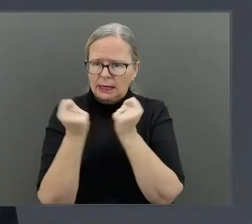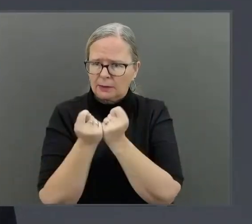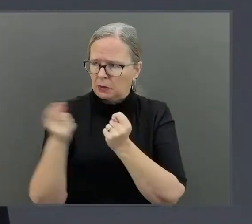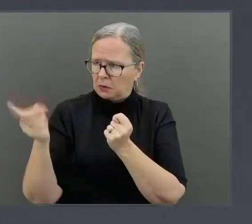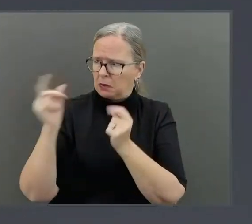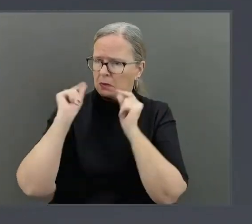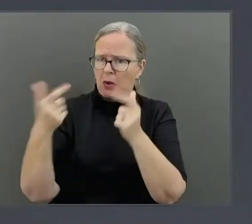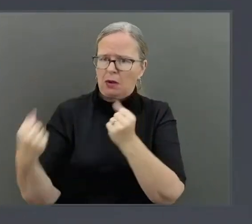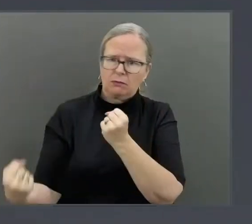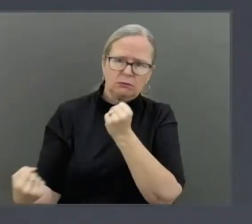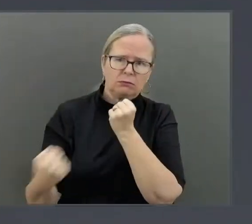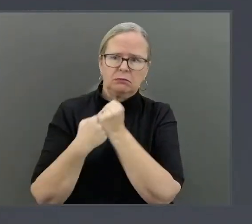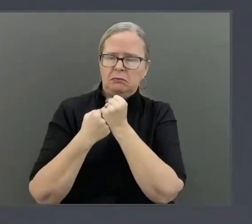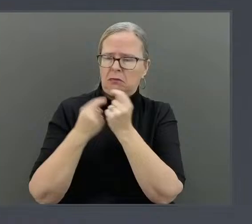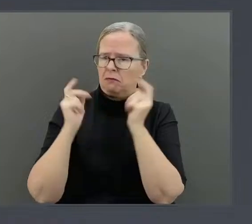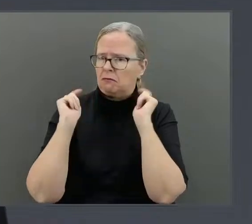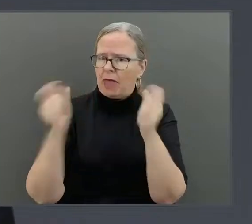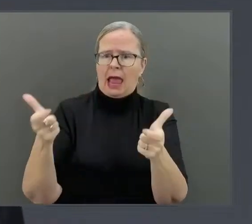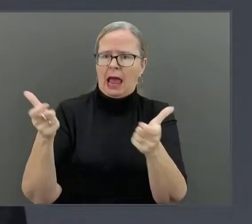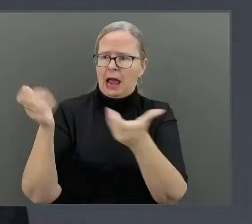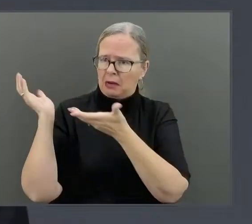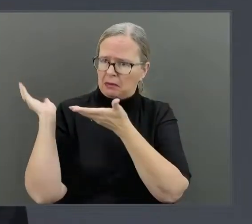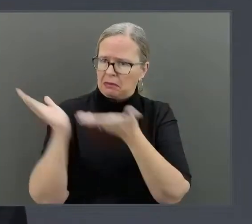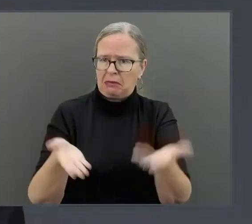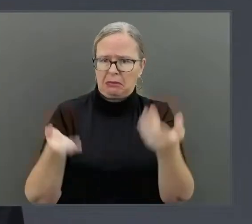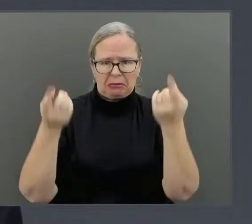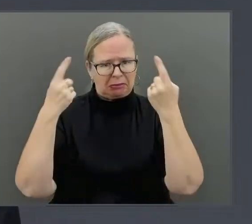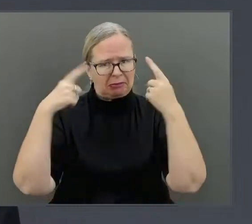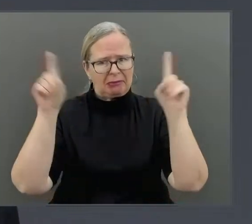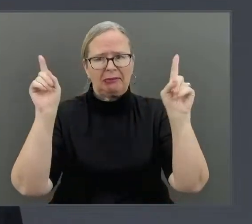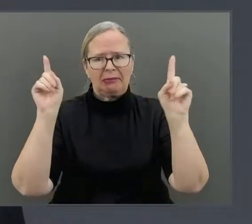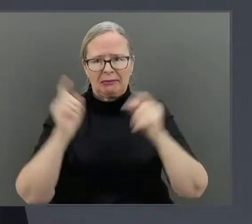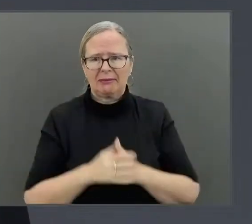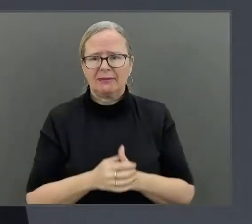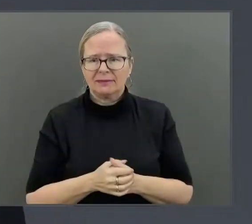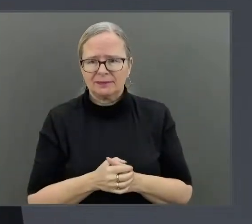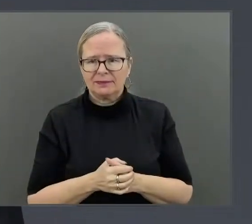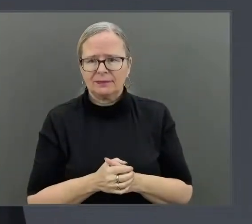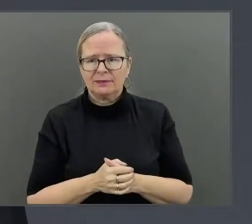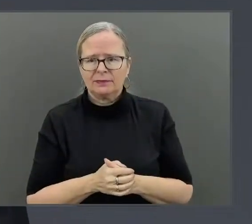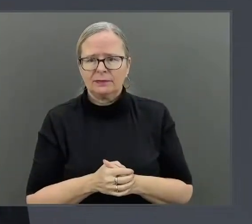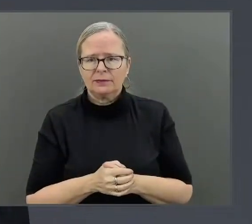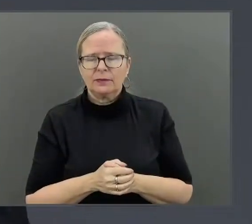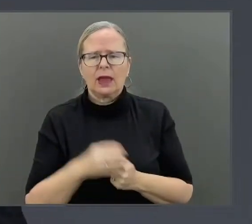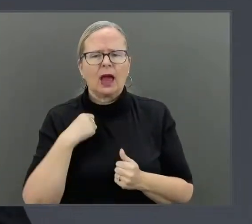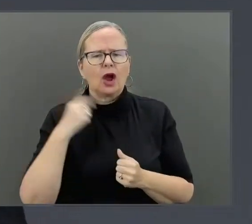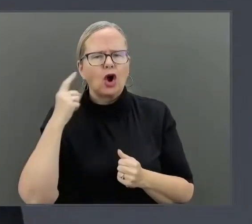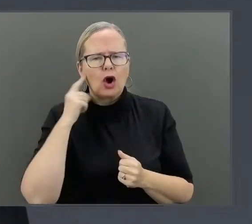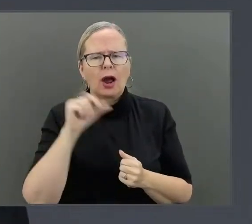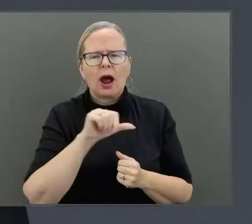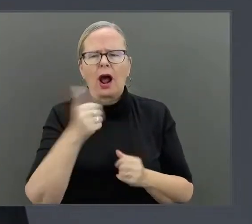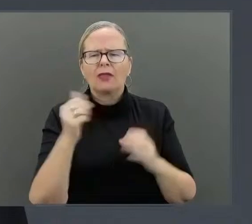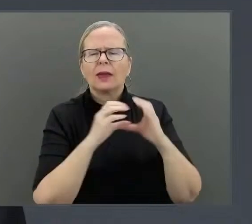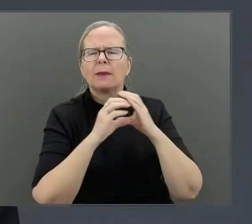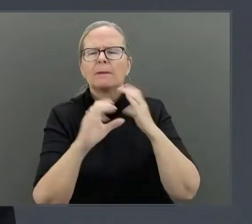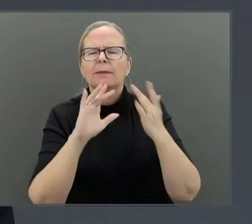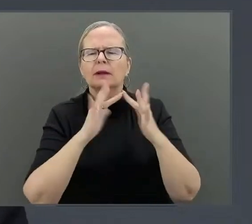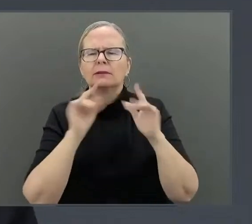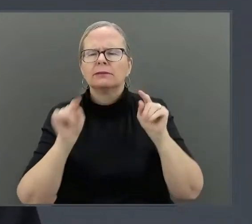has been some conversation online regarding the similar pipe that may be available closer to home